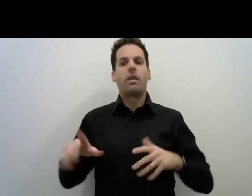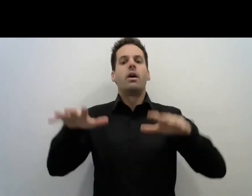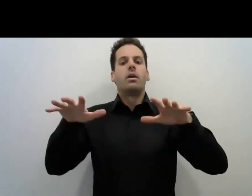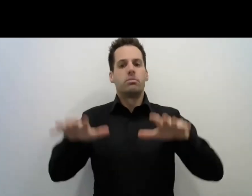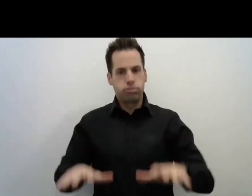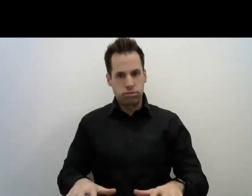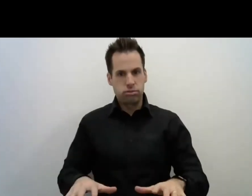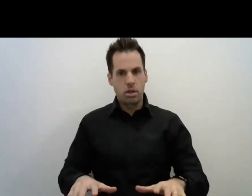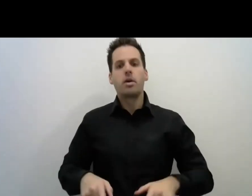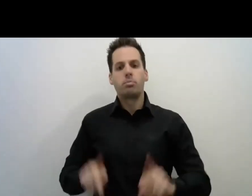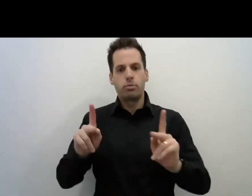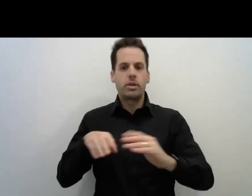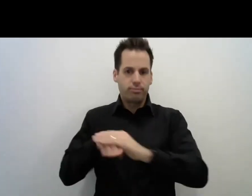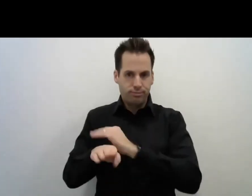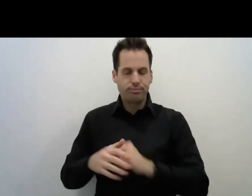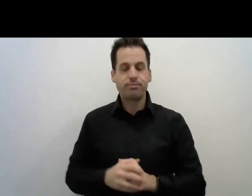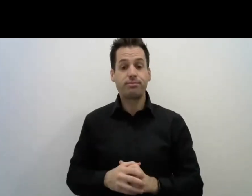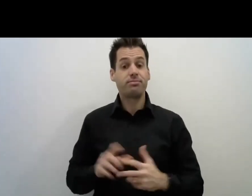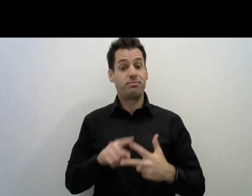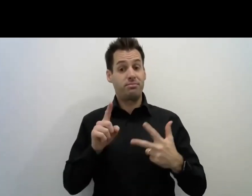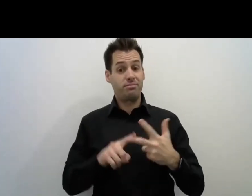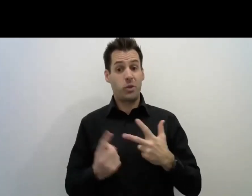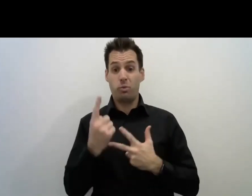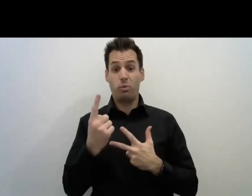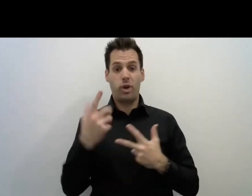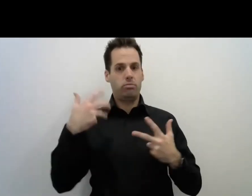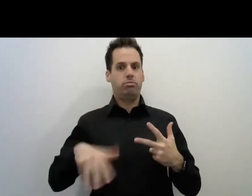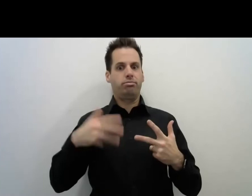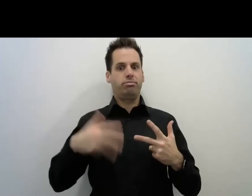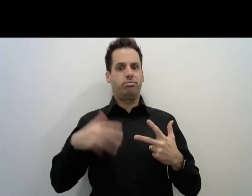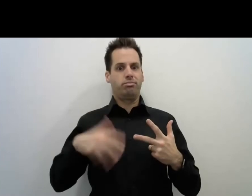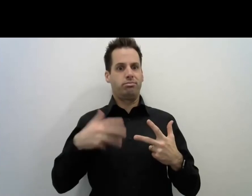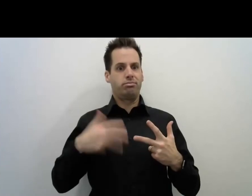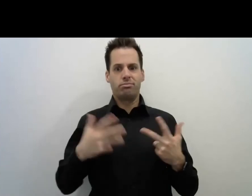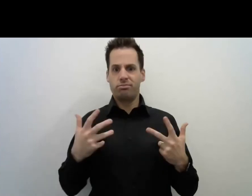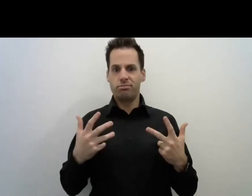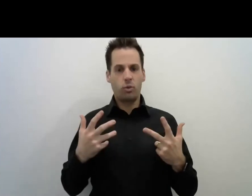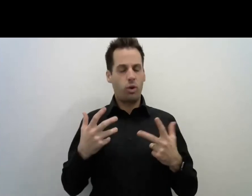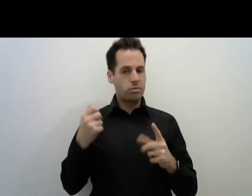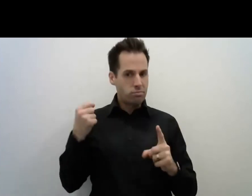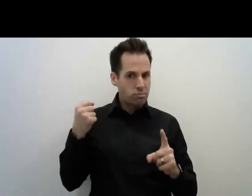and you know i find it odd that i i would experience such a challenge in in